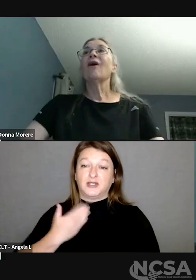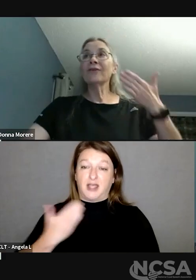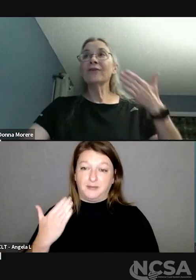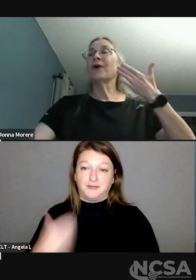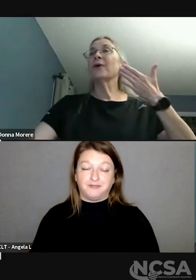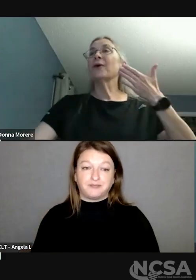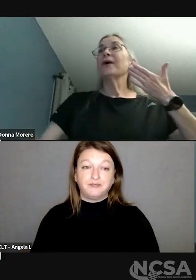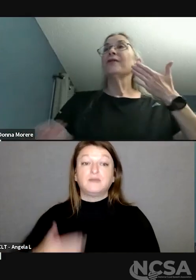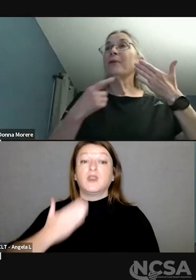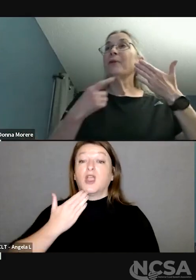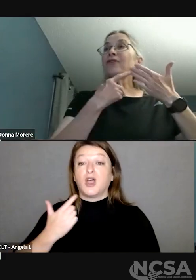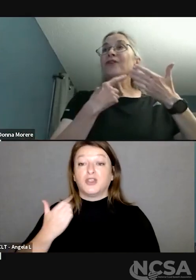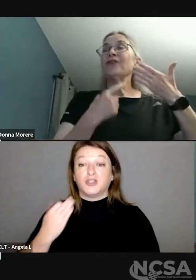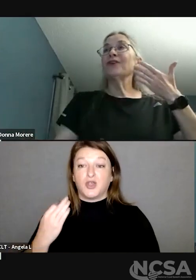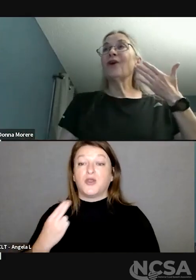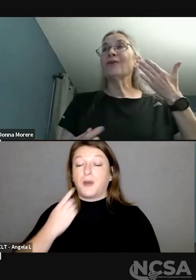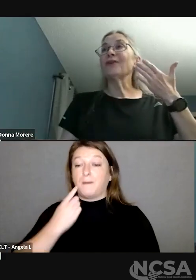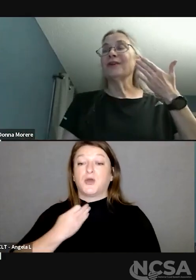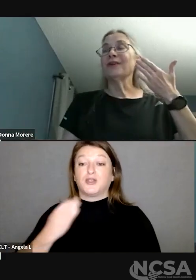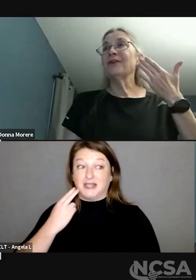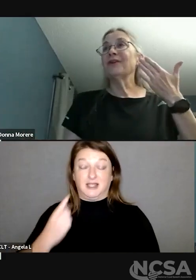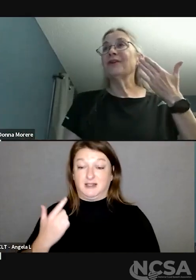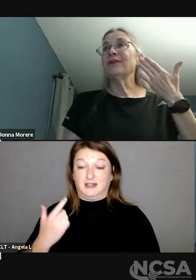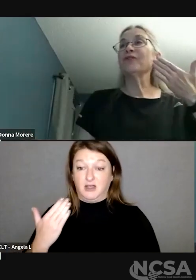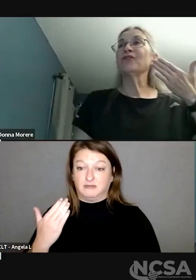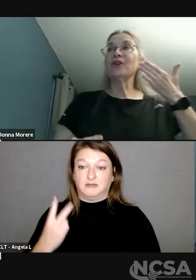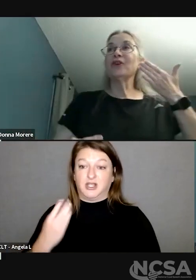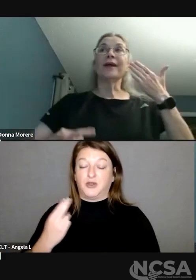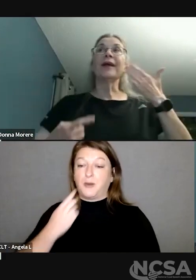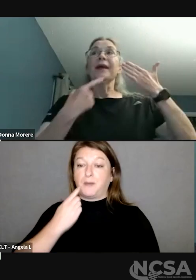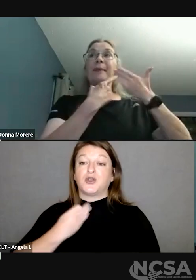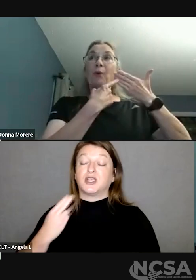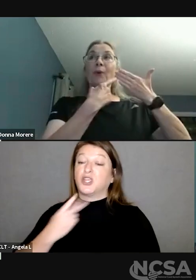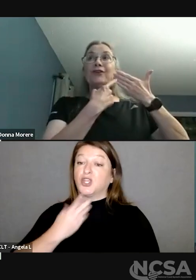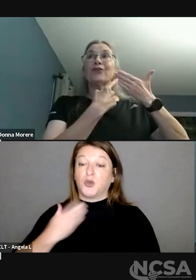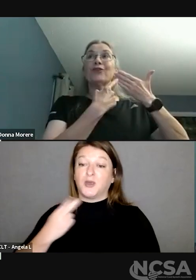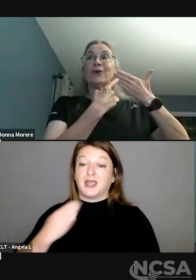Also, the person, the adult, you know, or the person cueing can point to.